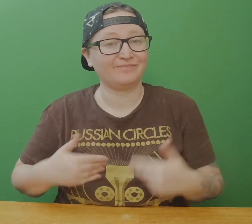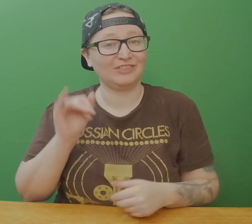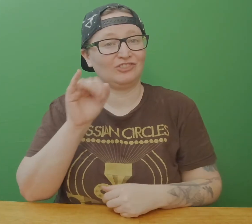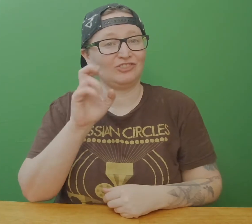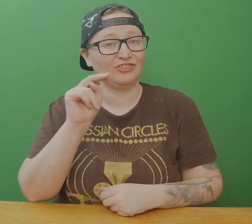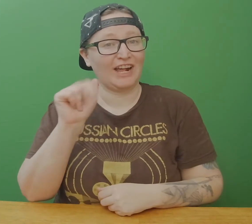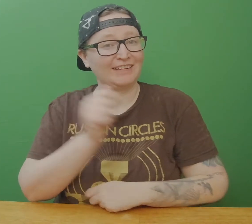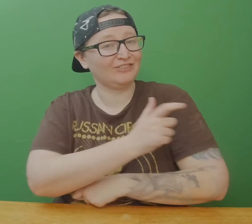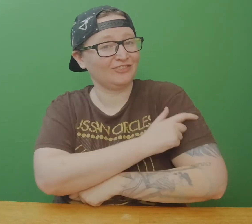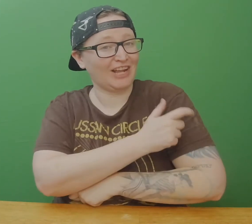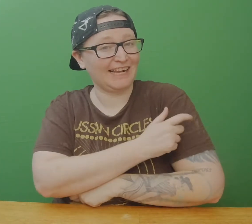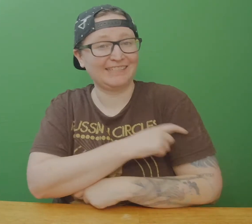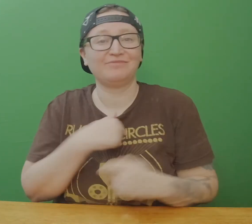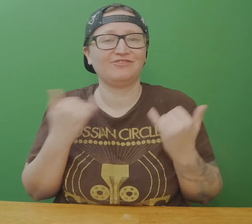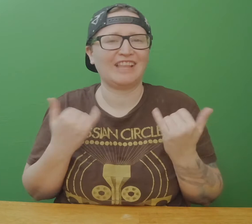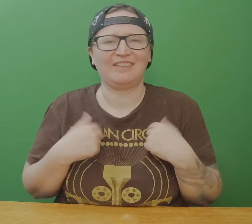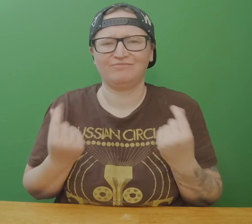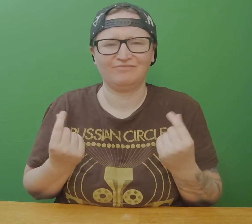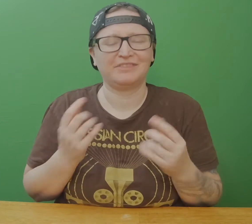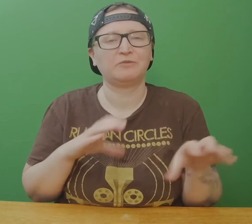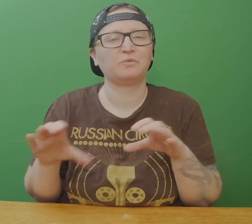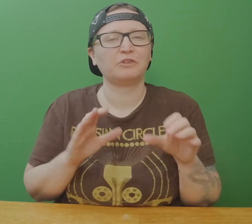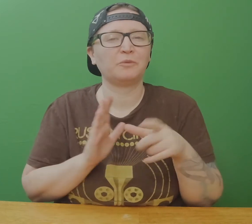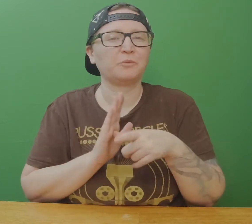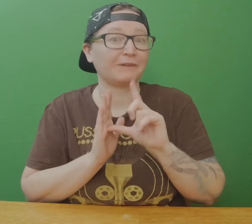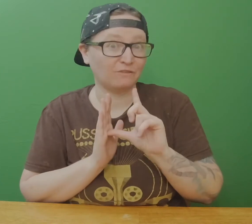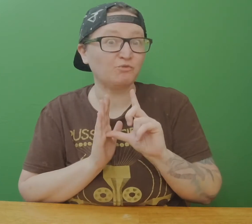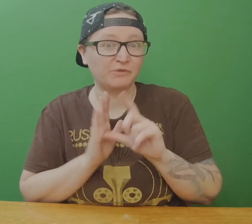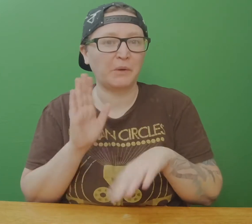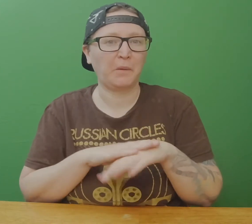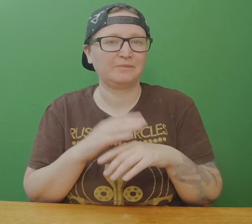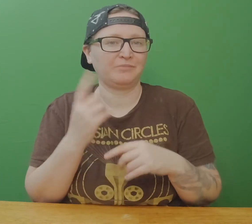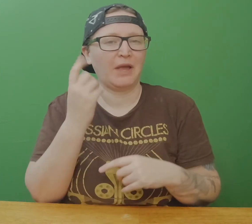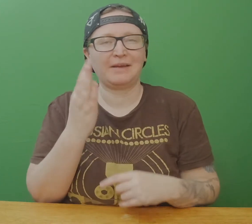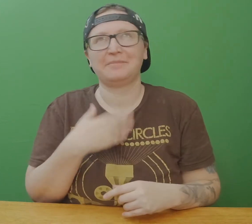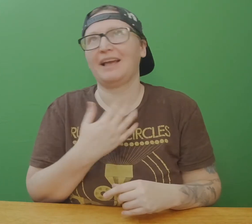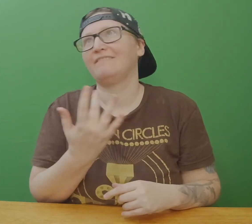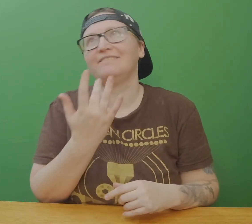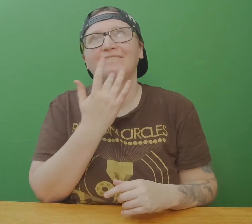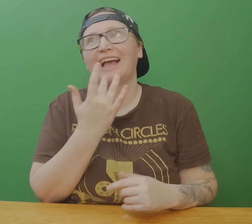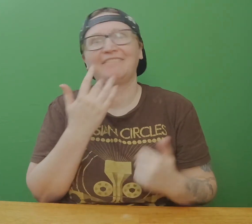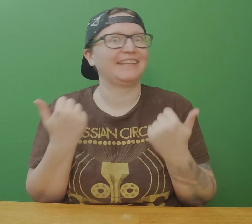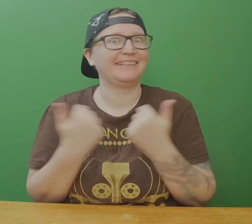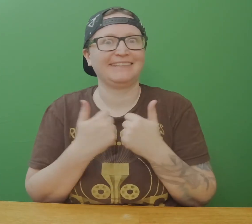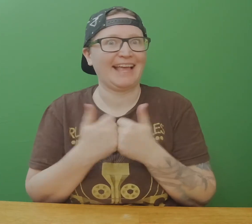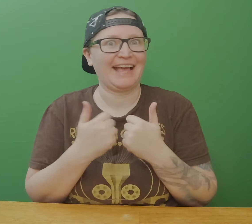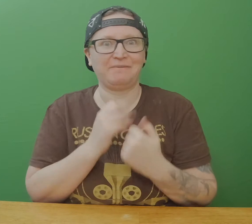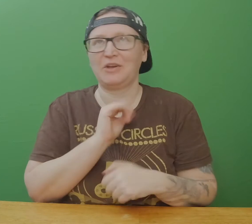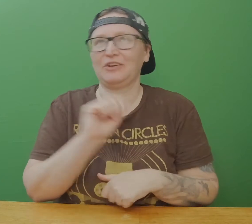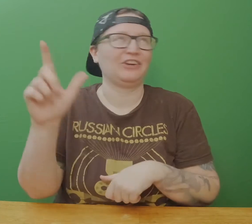Hello everybody I'm Jenna. Today I'm going to be doing a review on one of my favorite